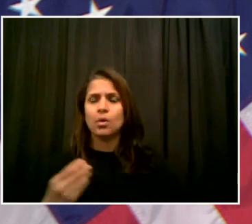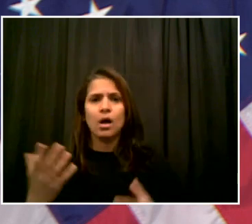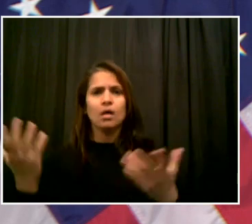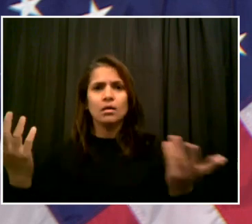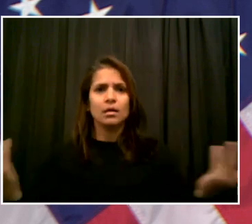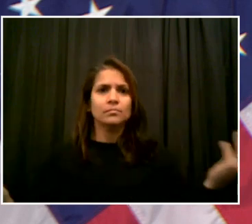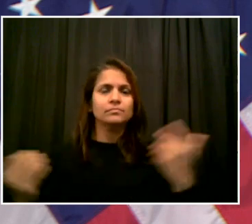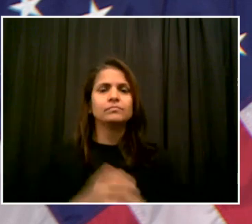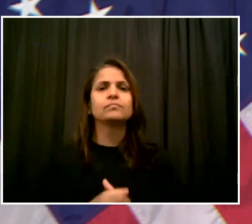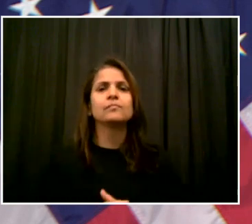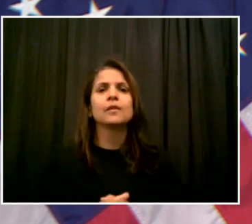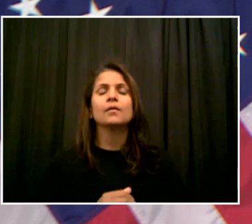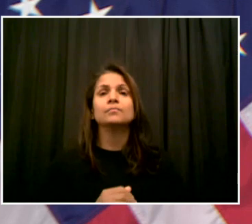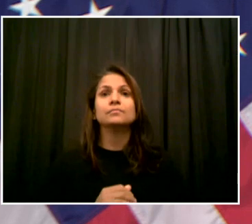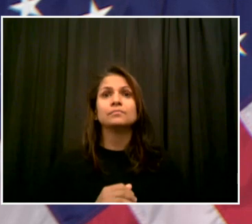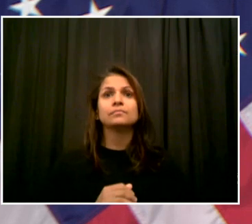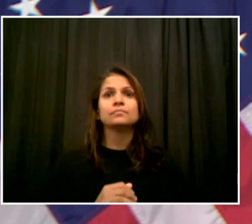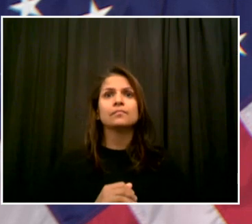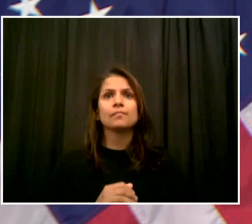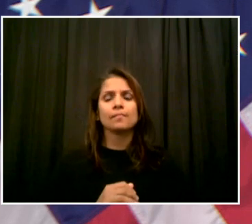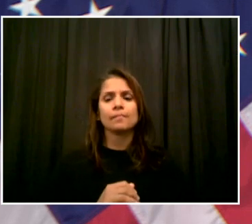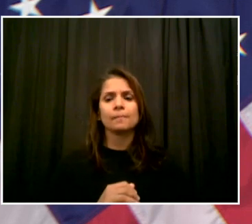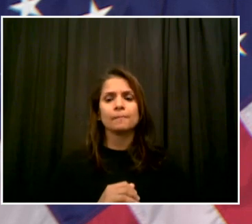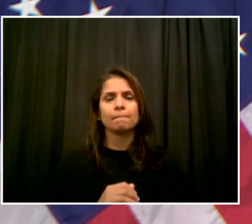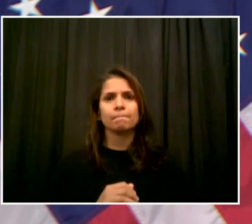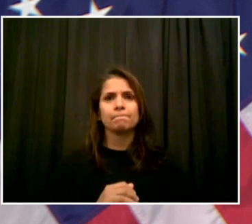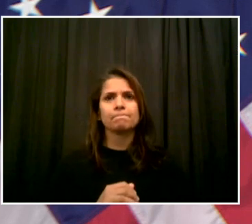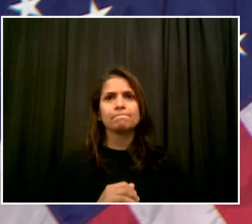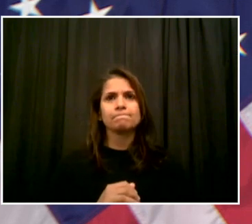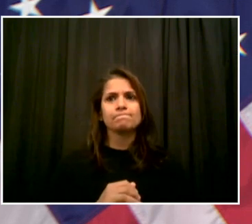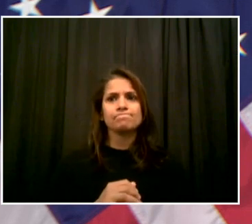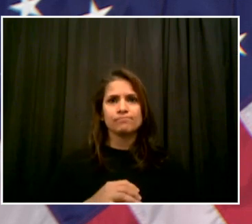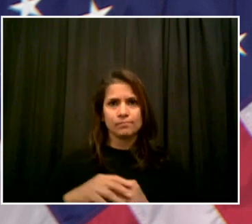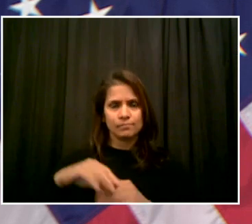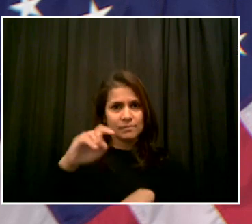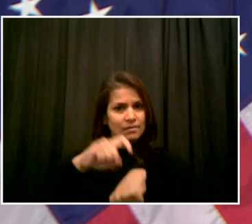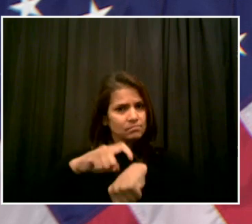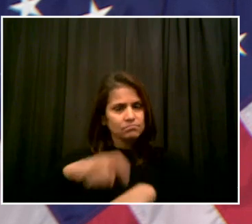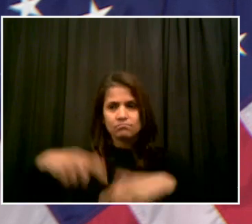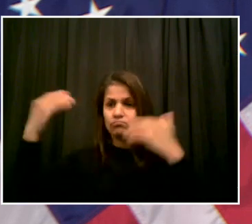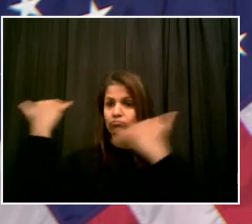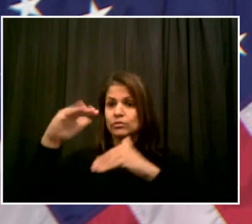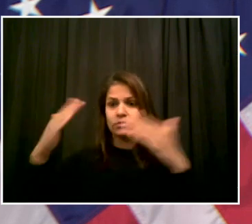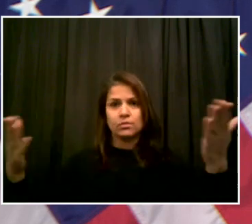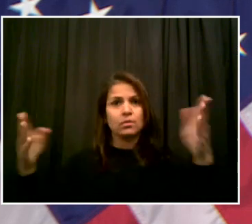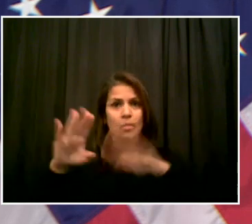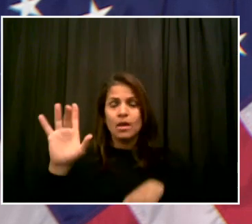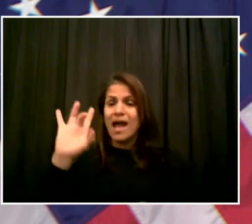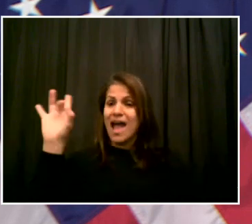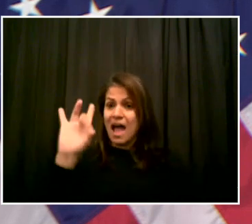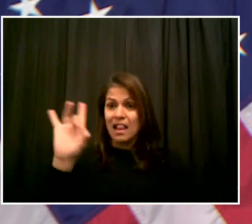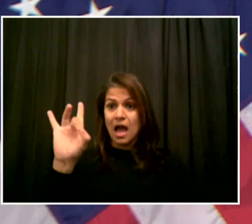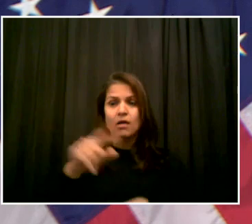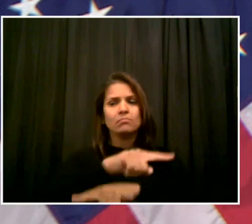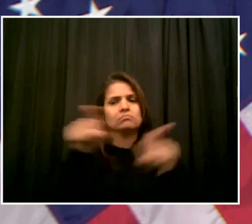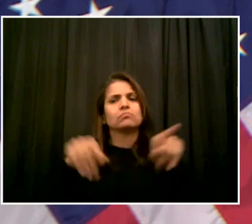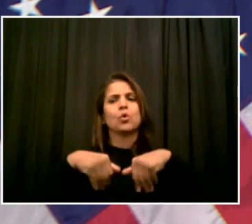WE'S D AND BAD OVERTHE LAST COUPLE F O AYDS WITHOT UA SINGLE ARREST BEING MADE. THERE WILL BE A CURFEW IN PLACE 00 P.M.